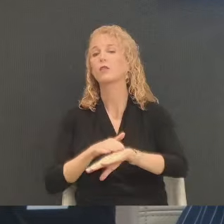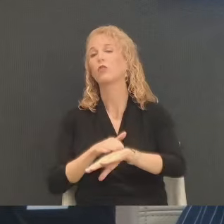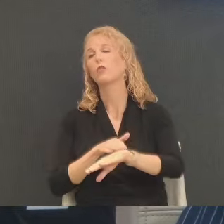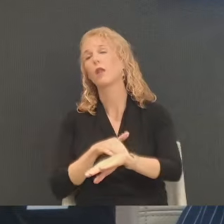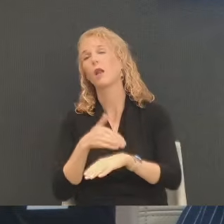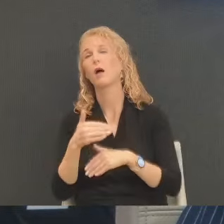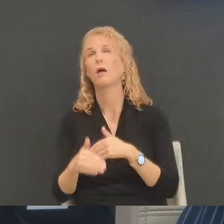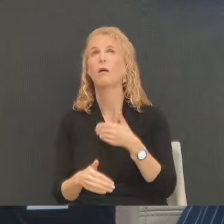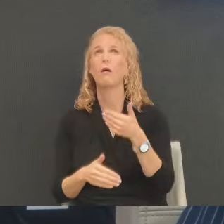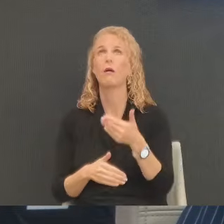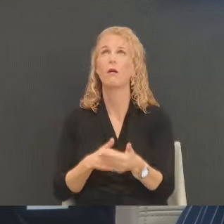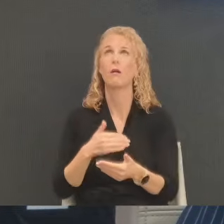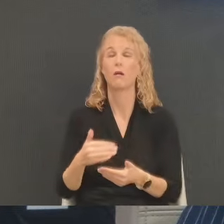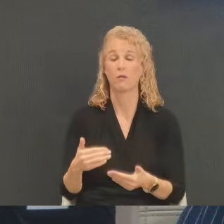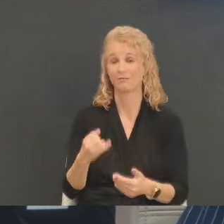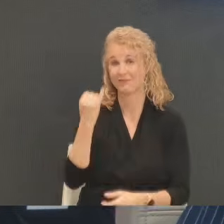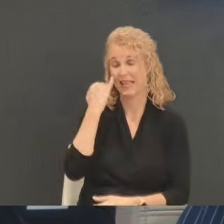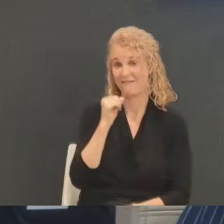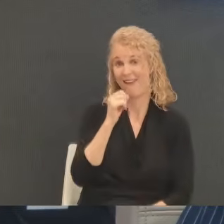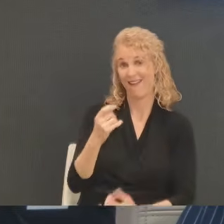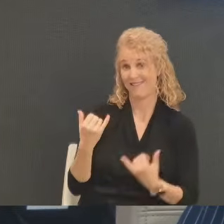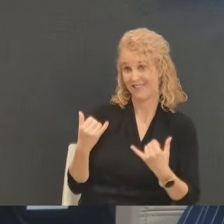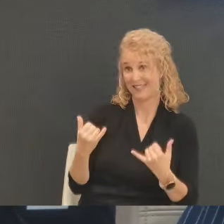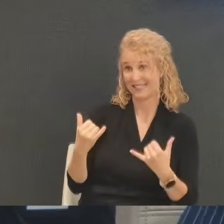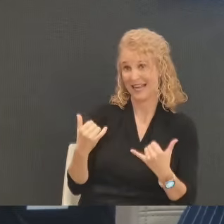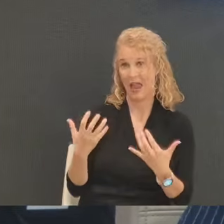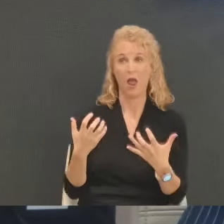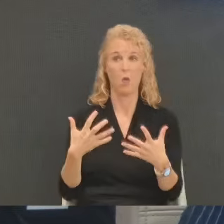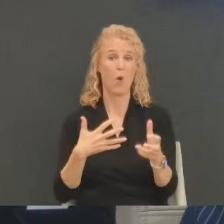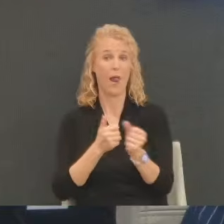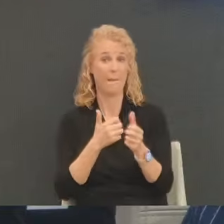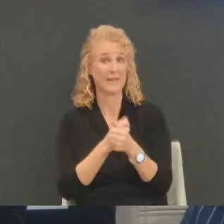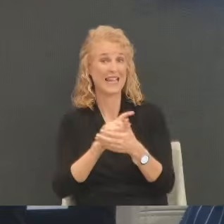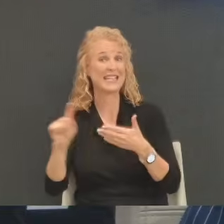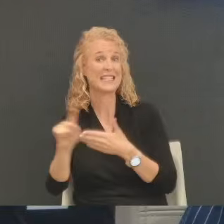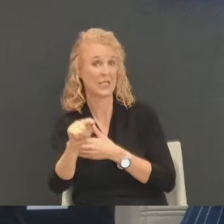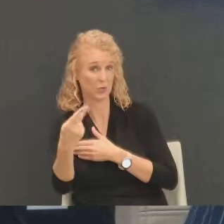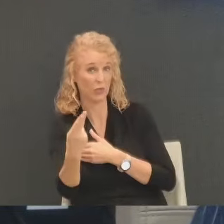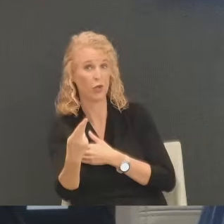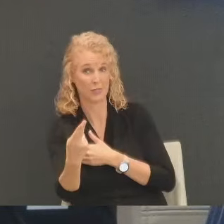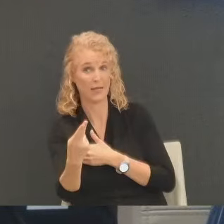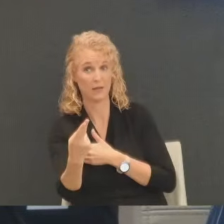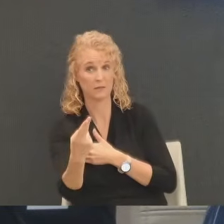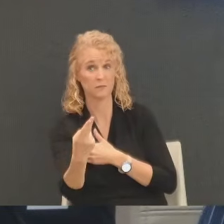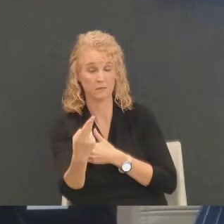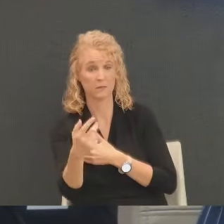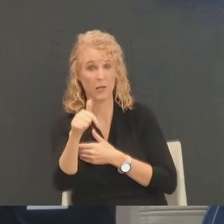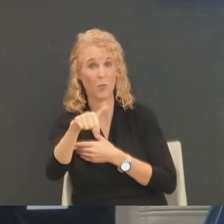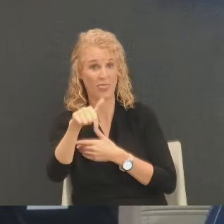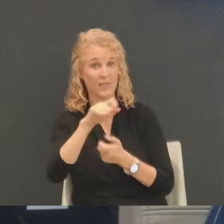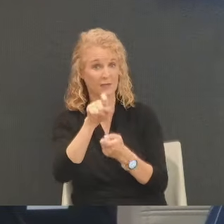If we're not going to hear today, I'd like to have a update by next week on this particular